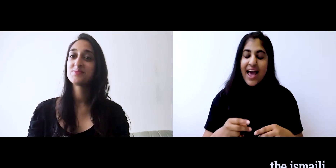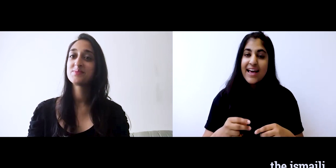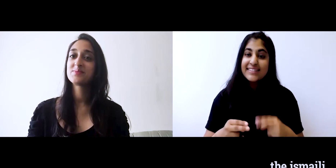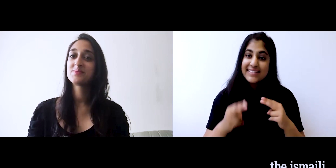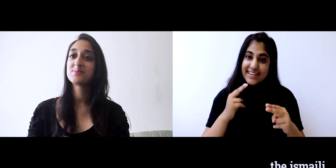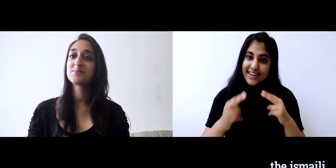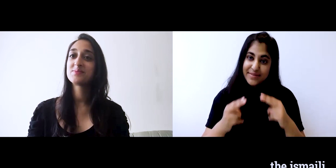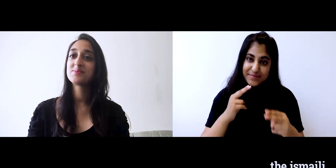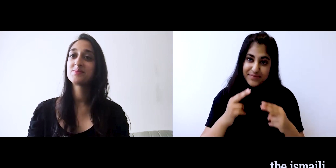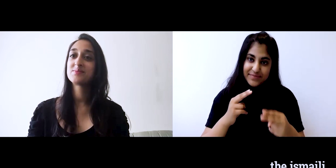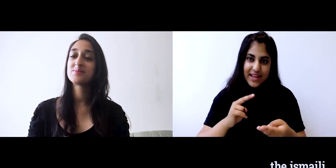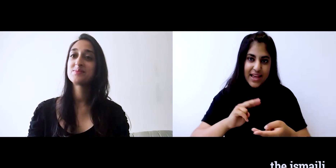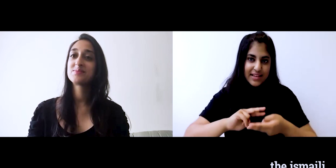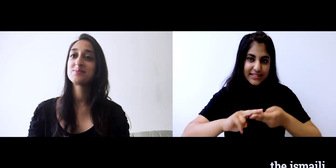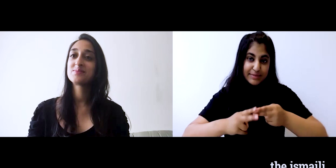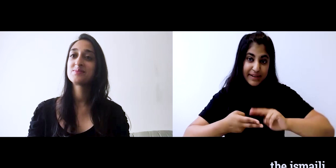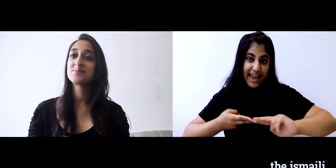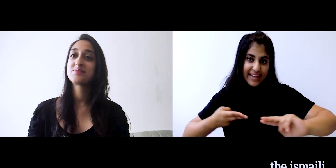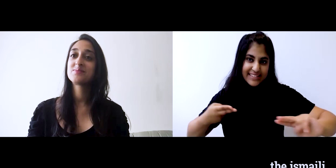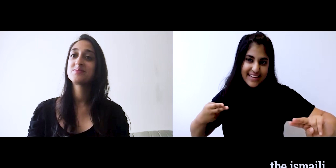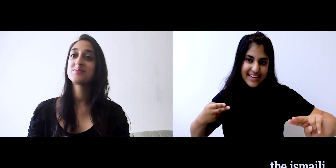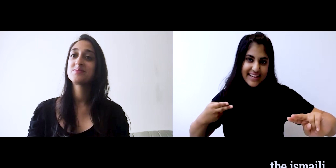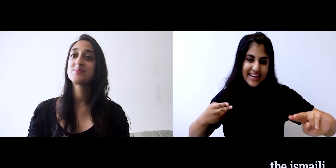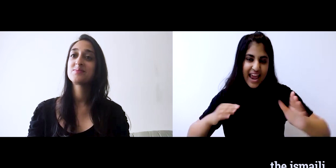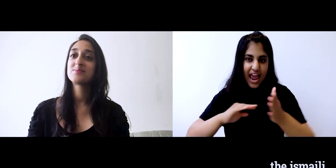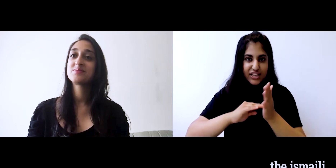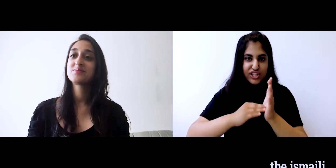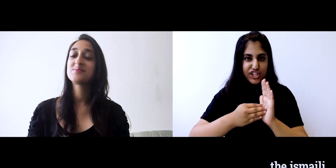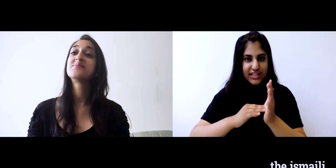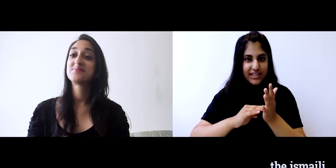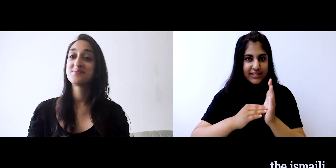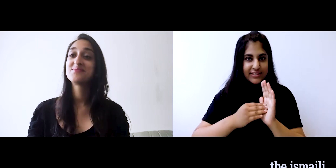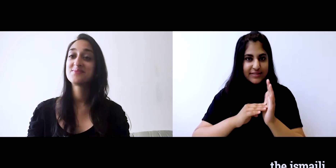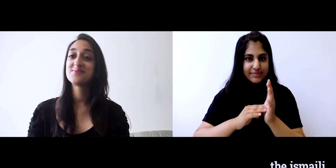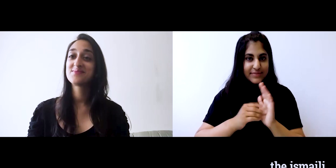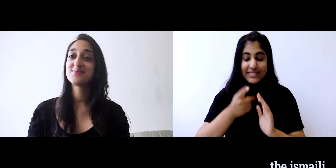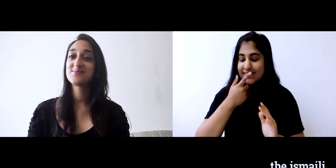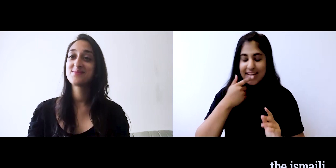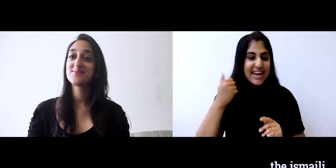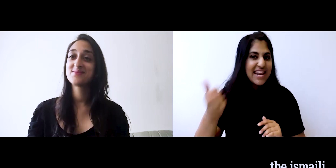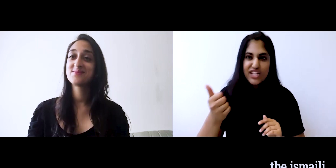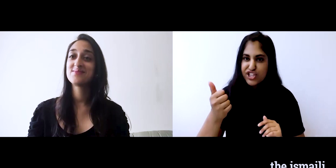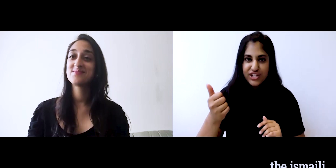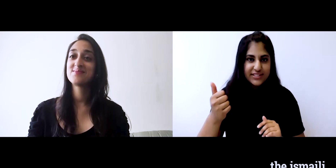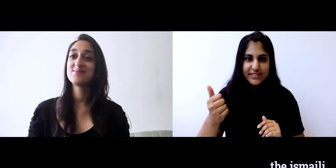And dinner, Spaghetti and cheese, delicious.